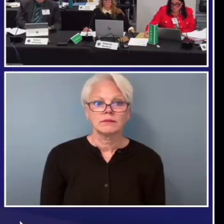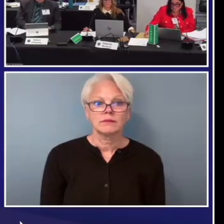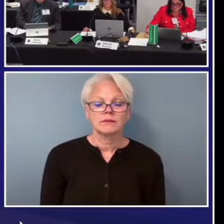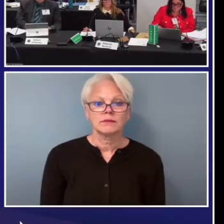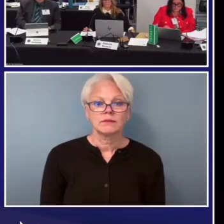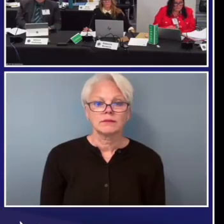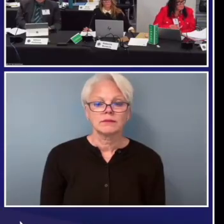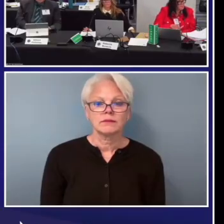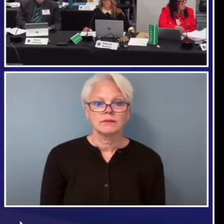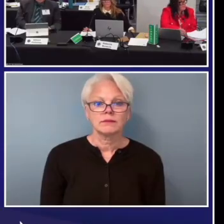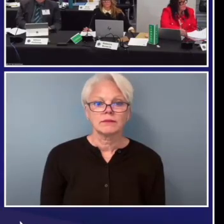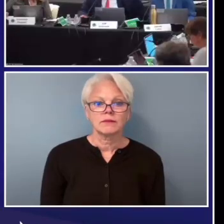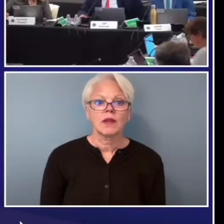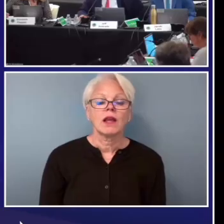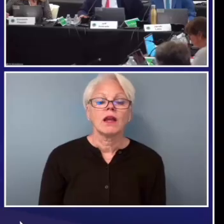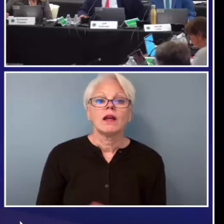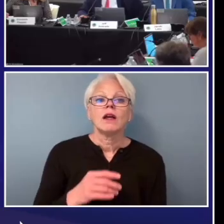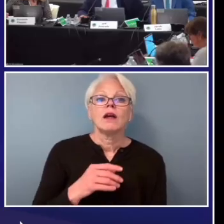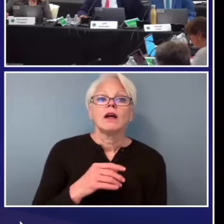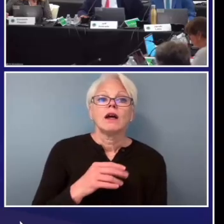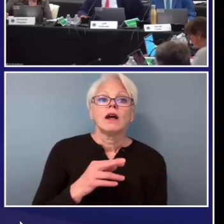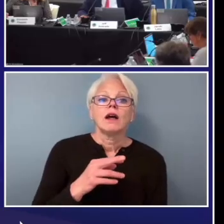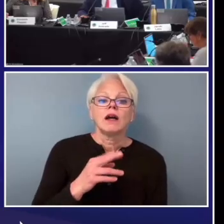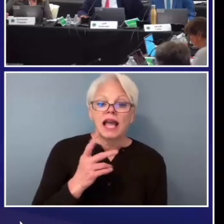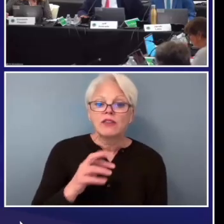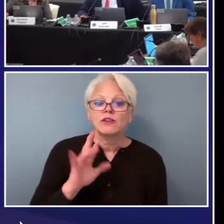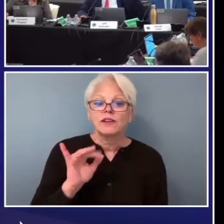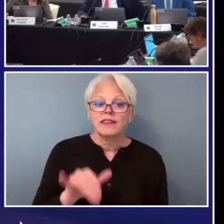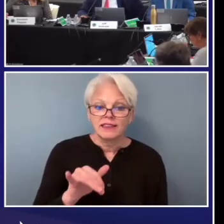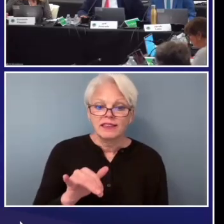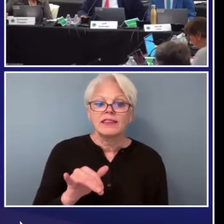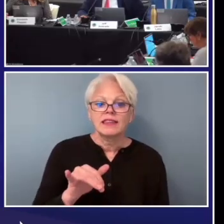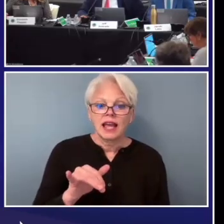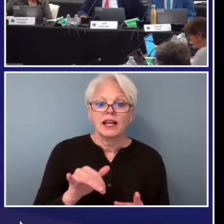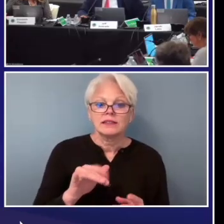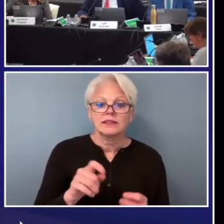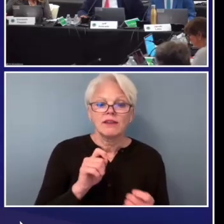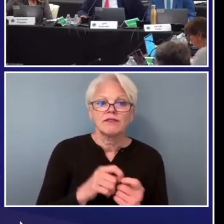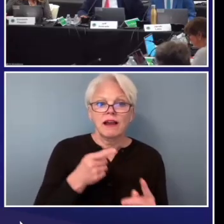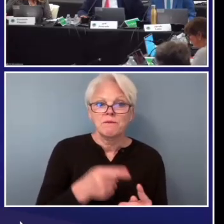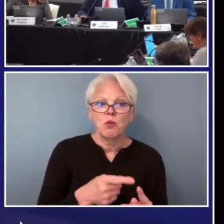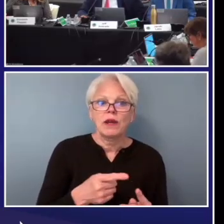Heather, on that one, that's a fine point, and that was drafted by someone who is not here, and we're